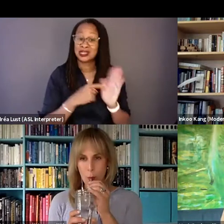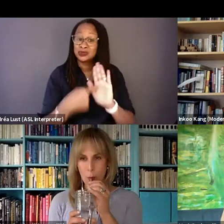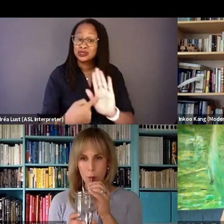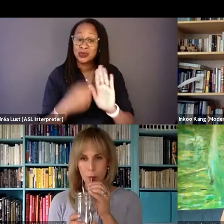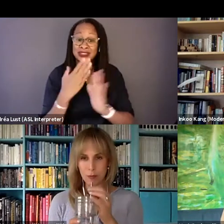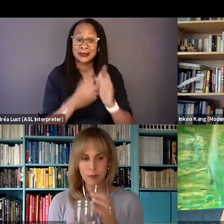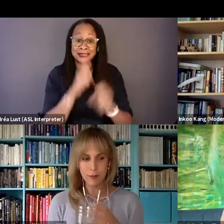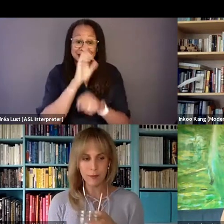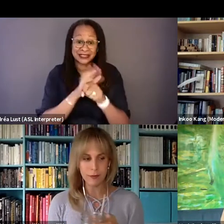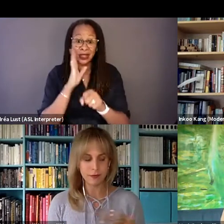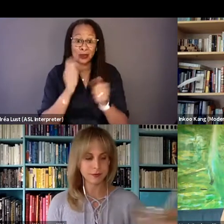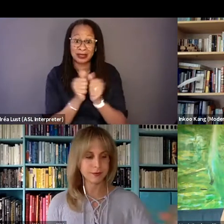that would be unveiled, and we were,